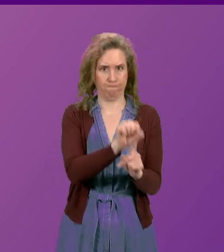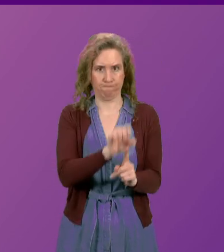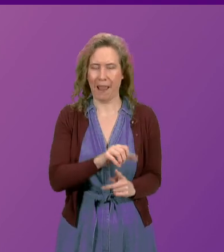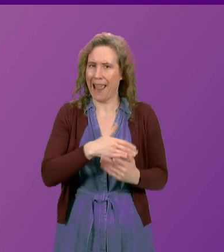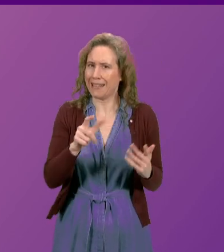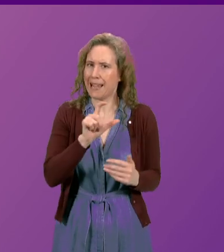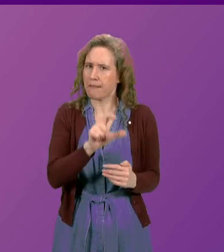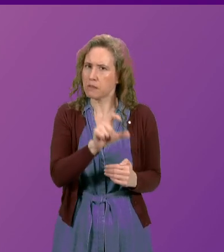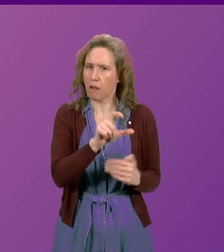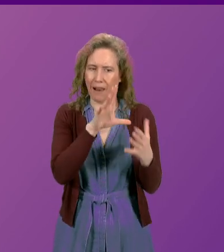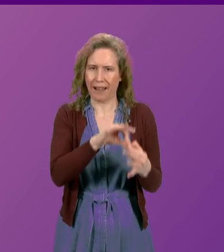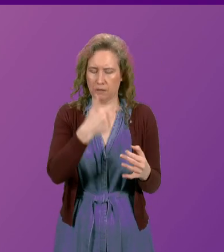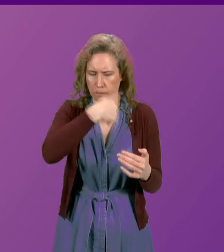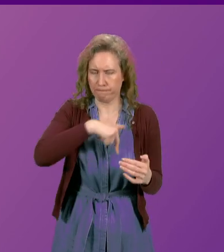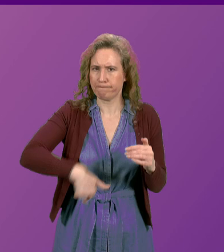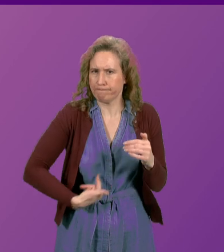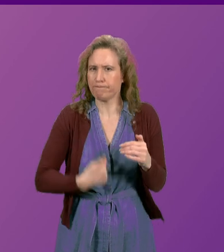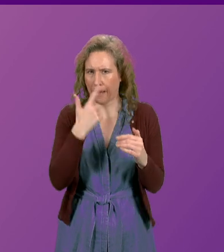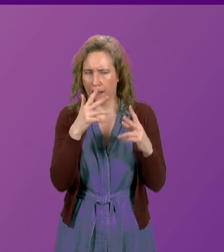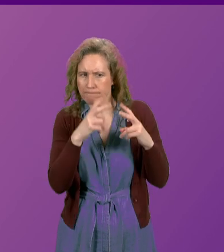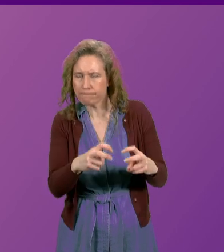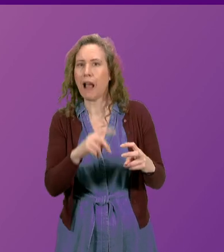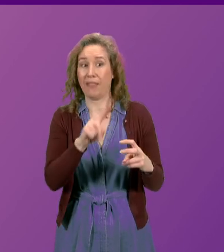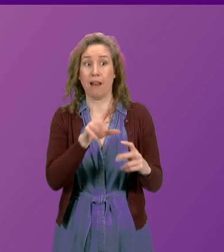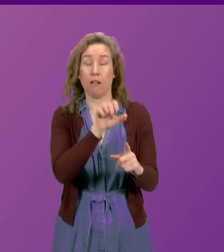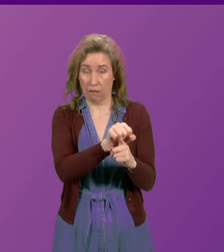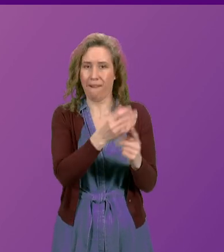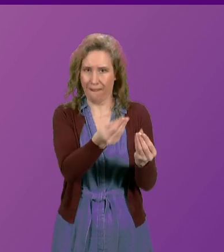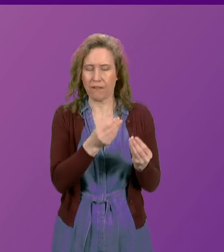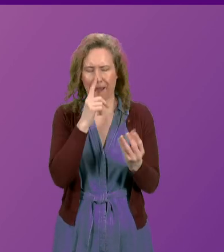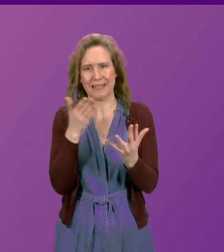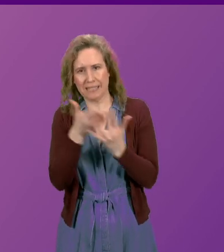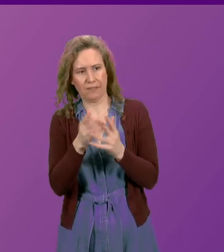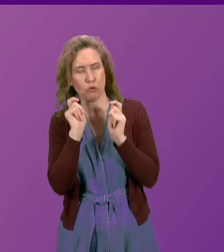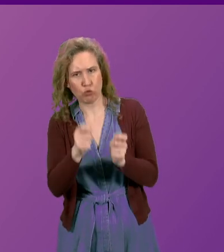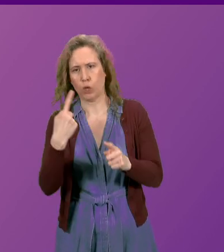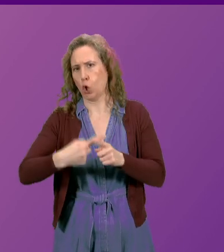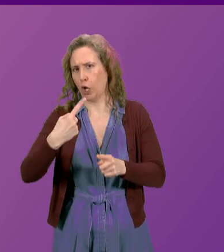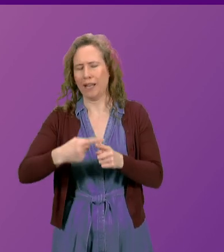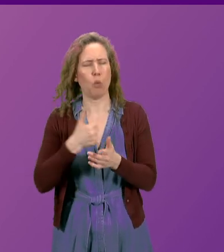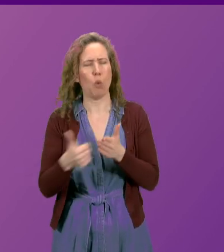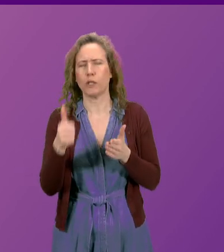earlier and faster and intervene at the earliest possible stage, which is crucial in cancer care.